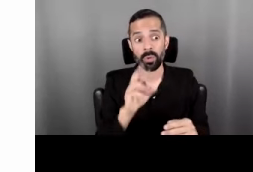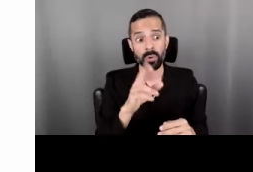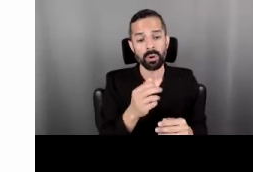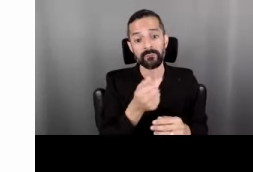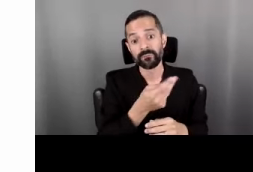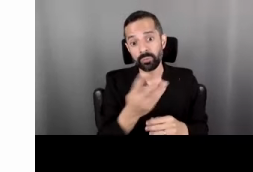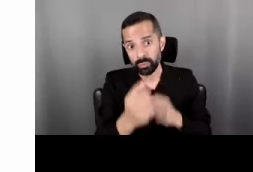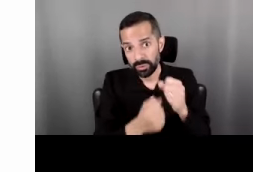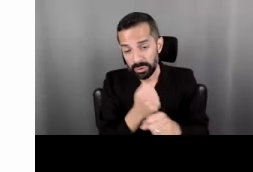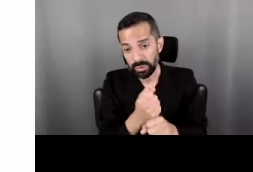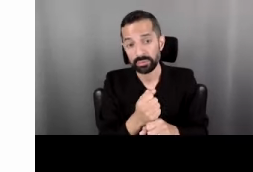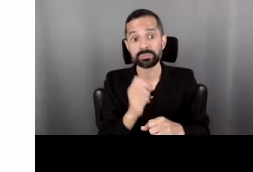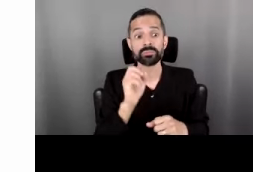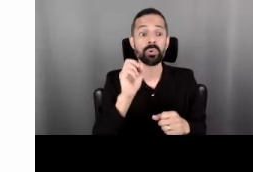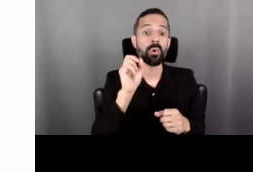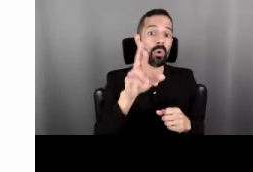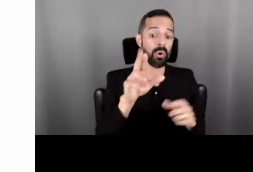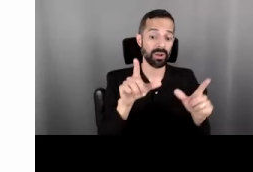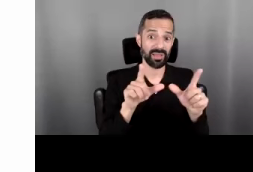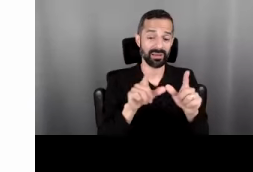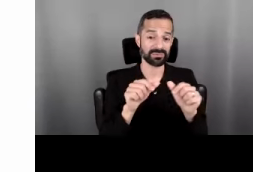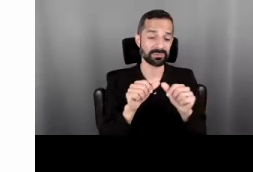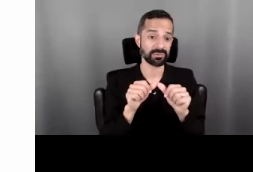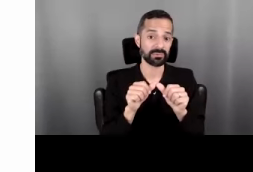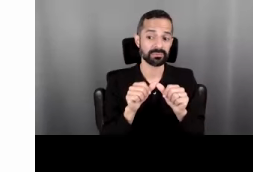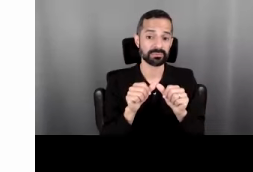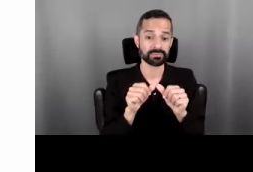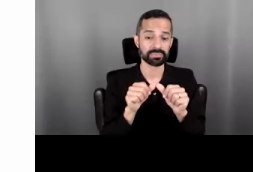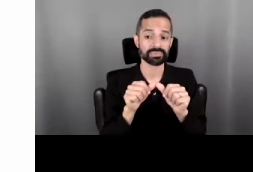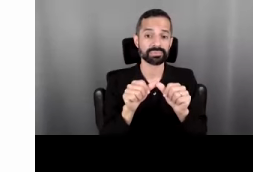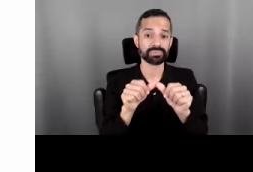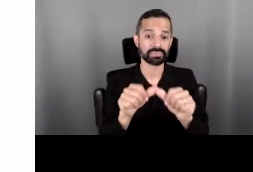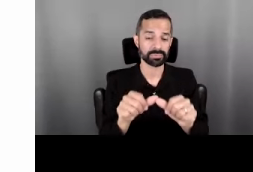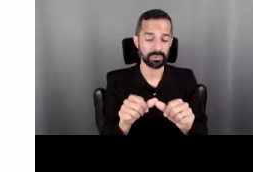or might be able to be dovetailed into a different provision